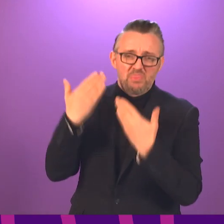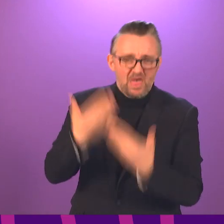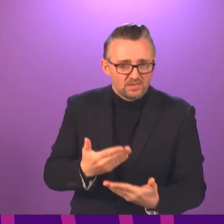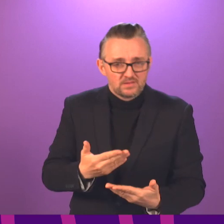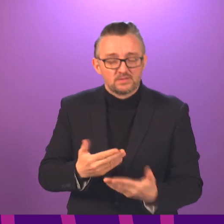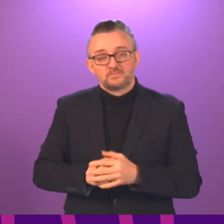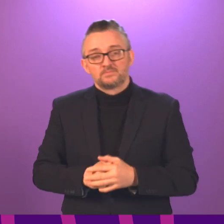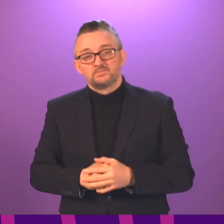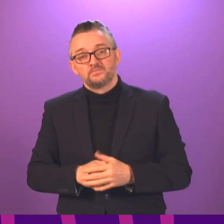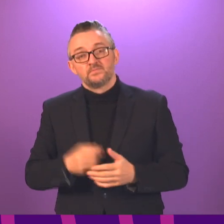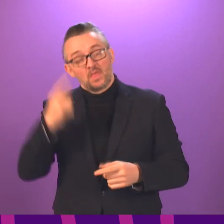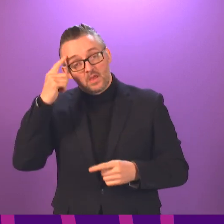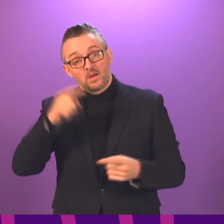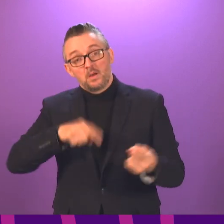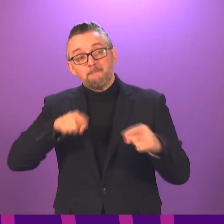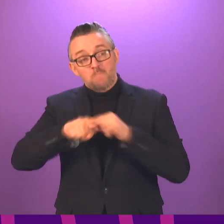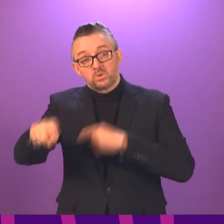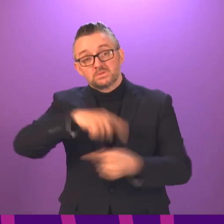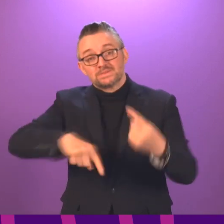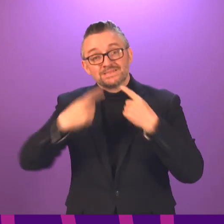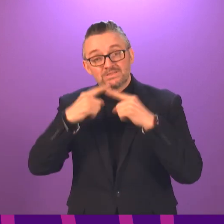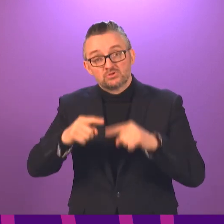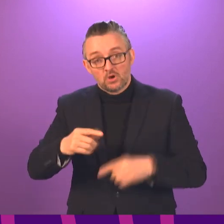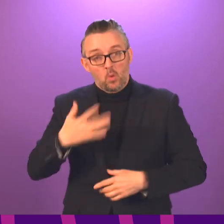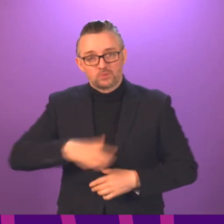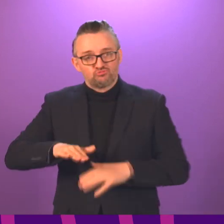think that most teachers want to see children back in school as quickly as possible. We